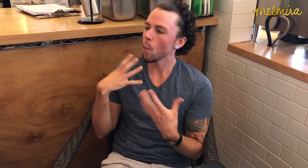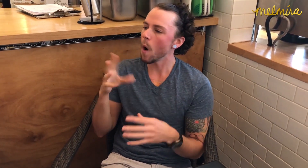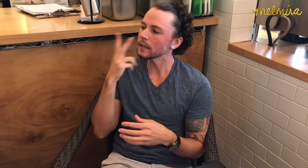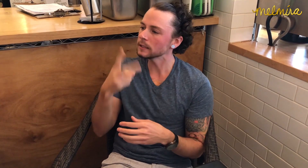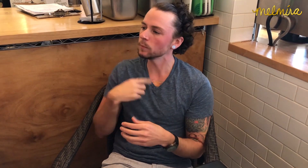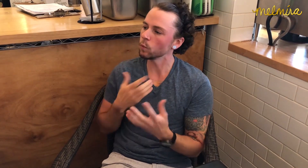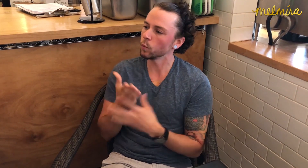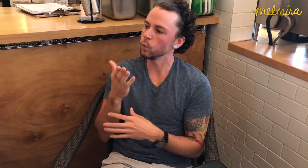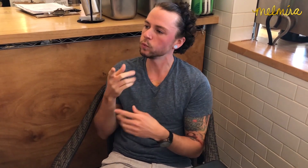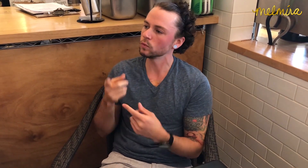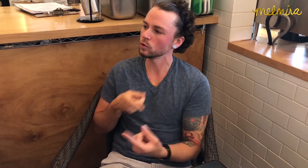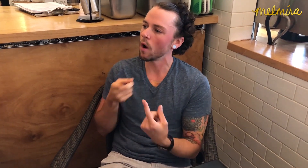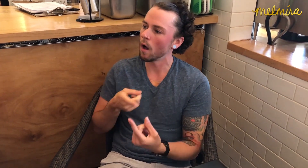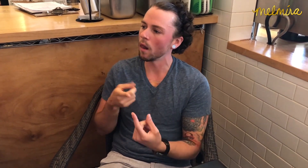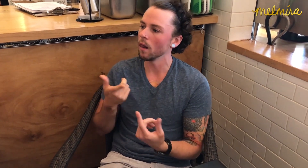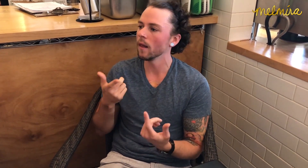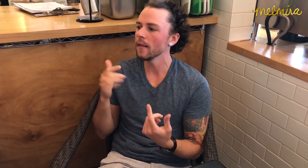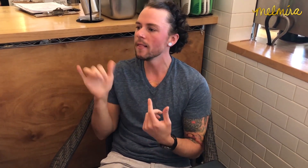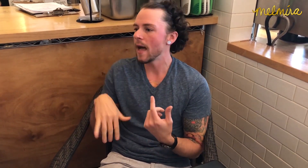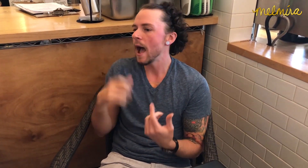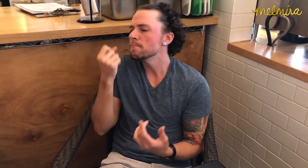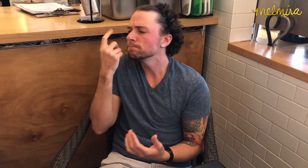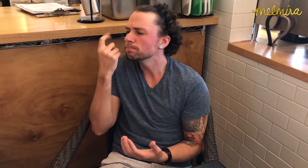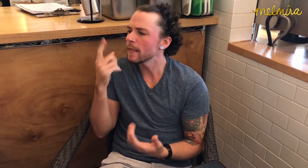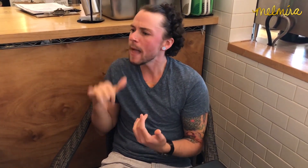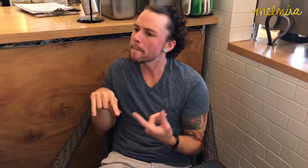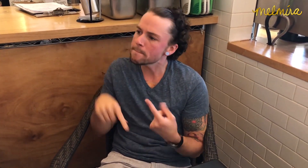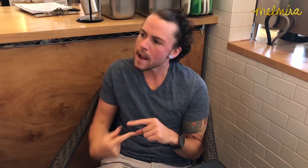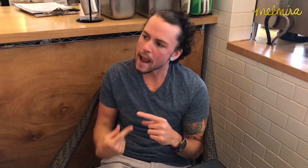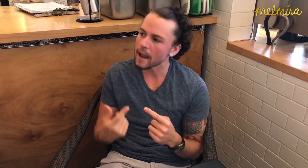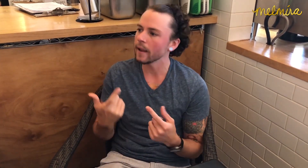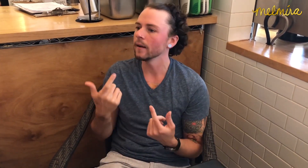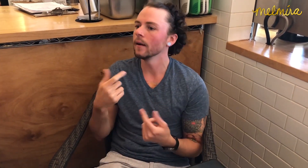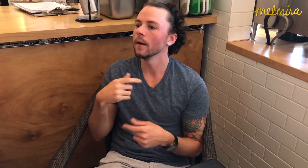to see me go through the usual struggles. I can understand their pain.